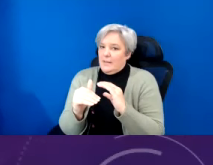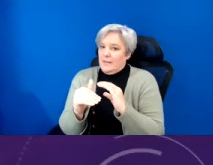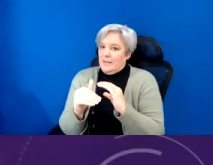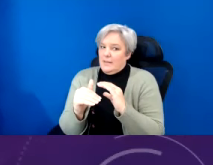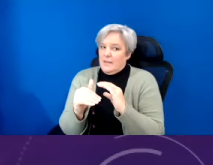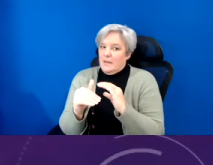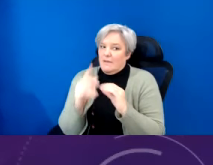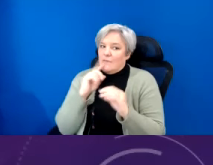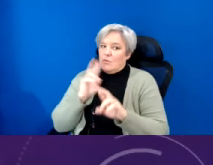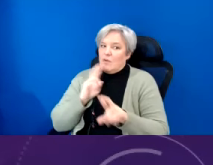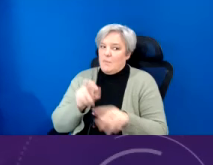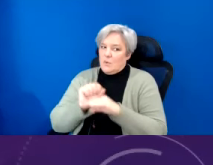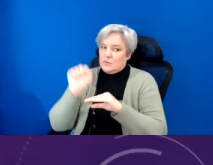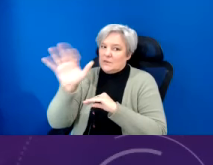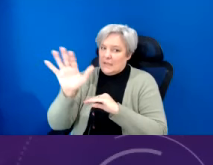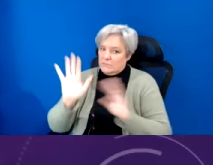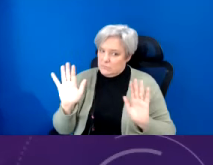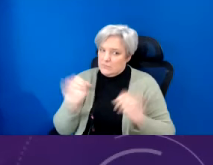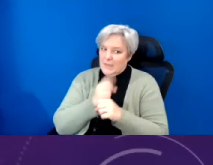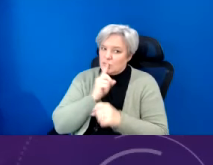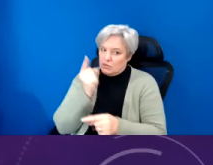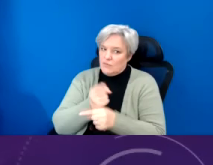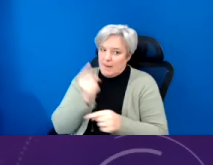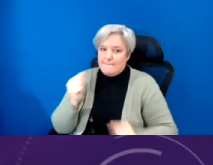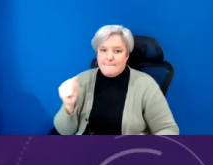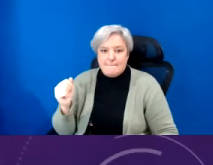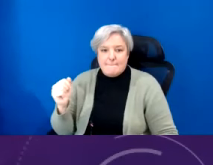for the report to be sent to.